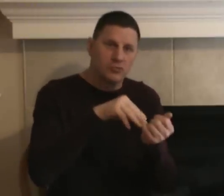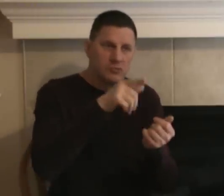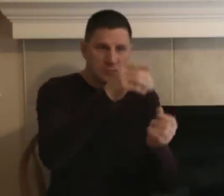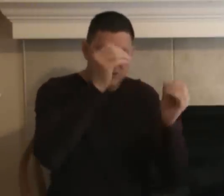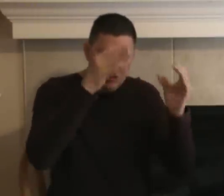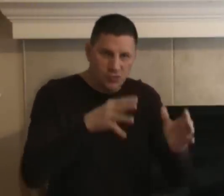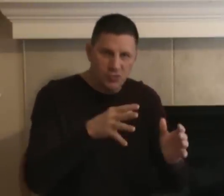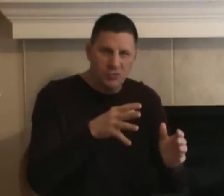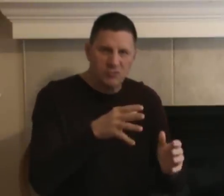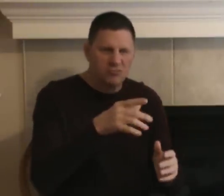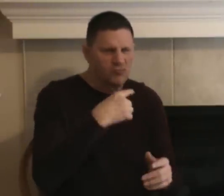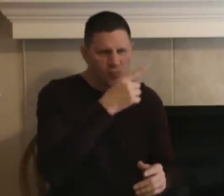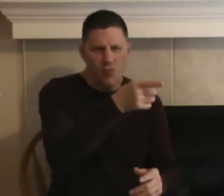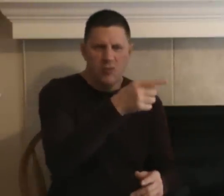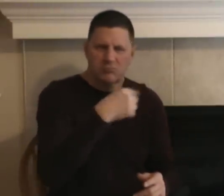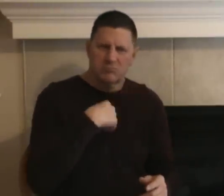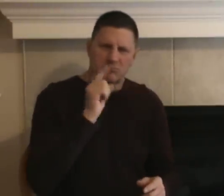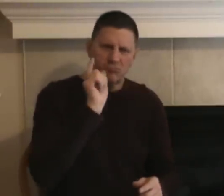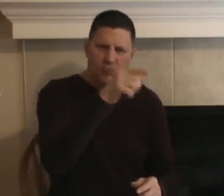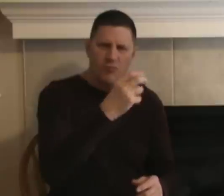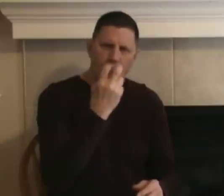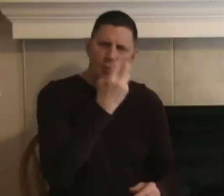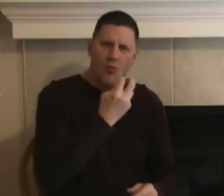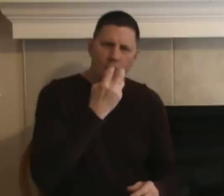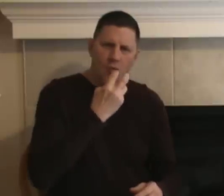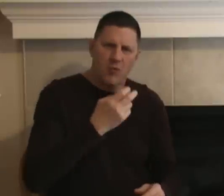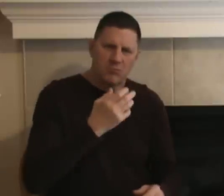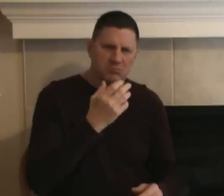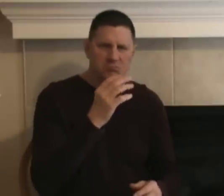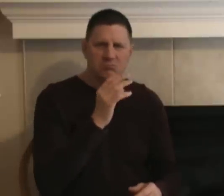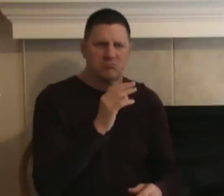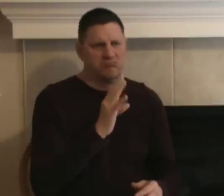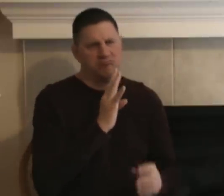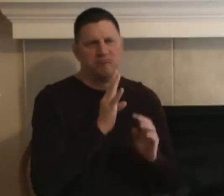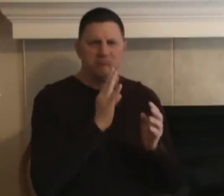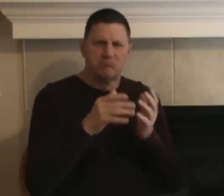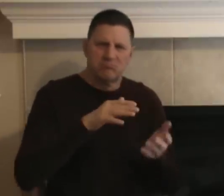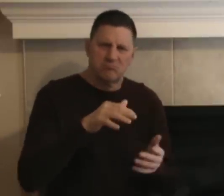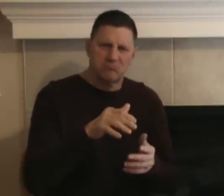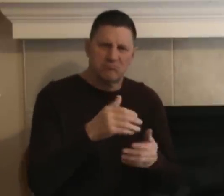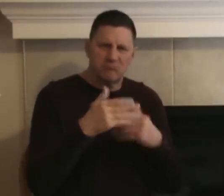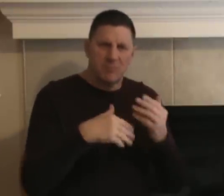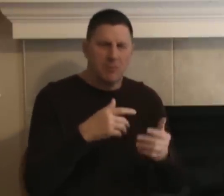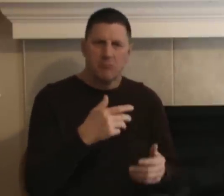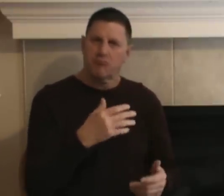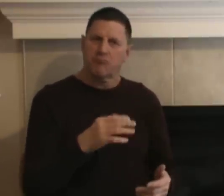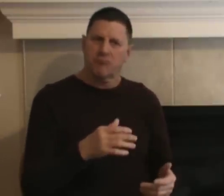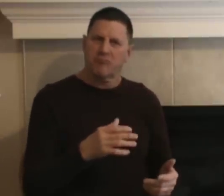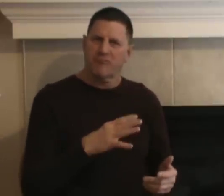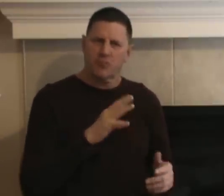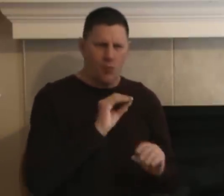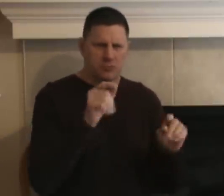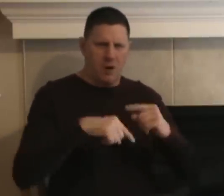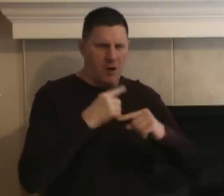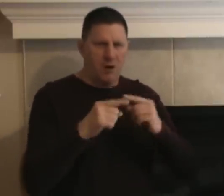years old. The doctors and teachers told them I should go to an Oral school to learn to